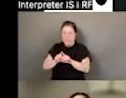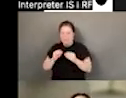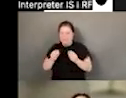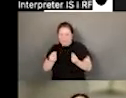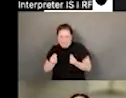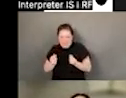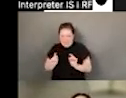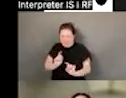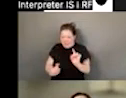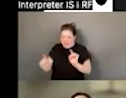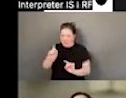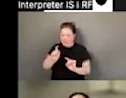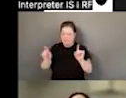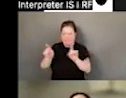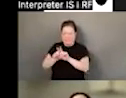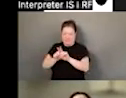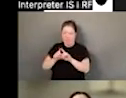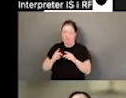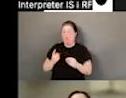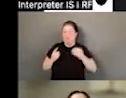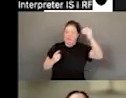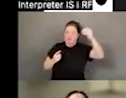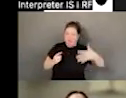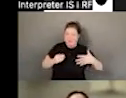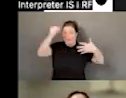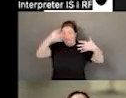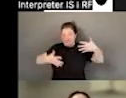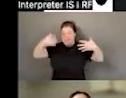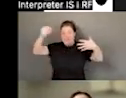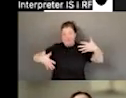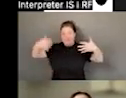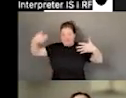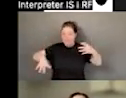and different kind of lists that they look the same throughout the service.